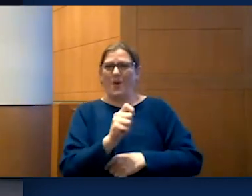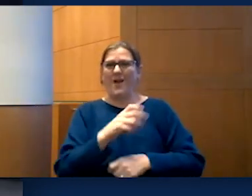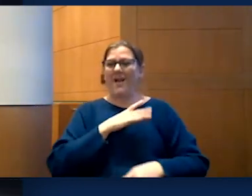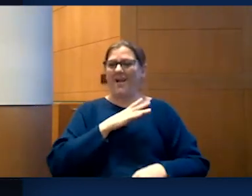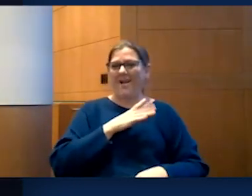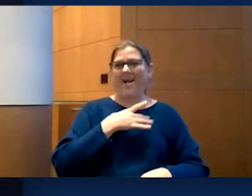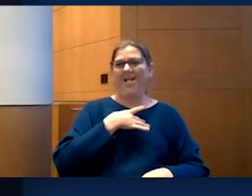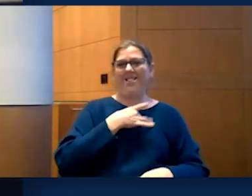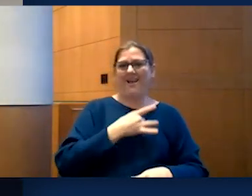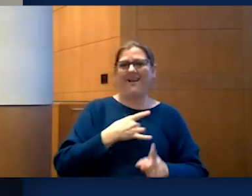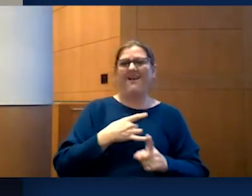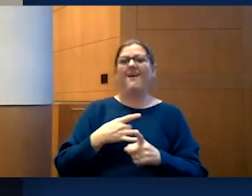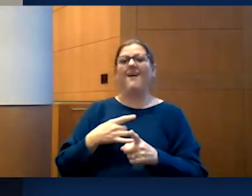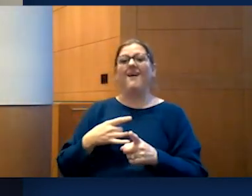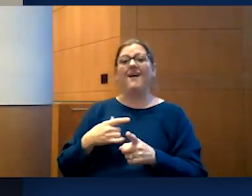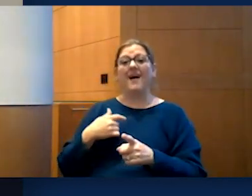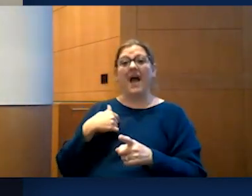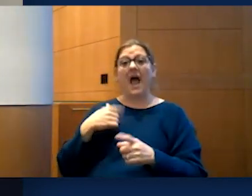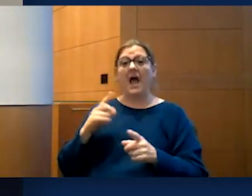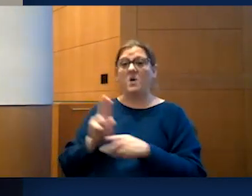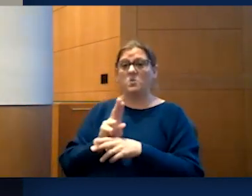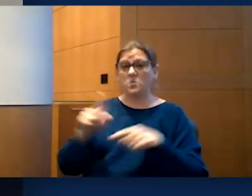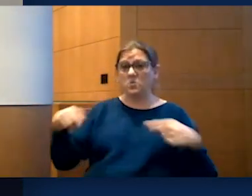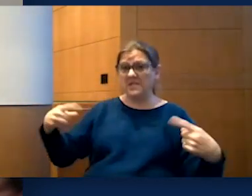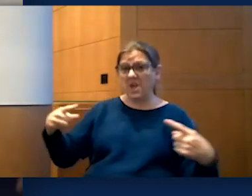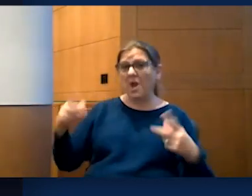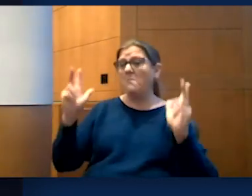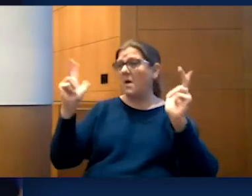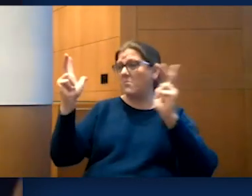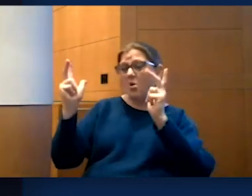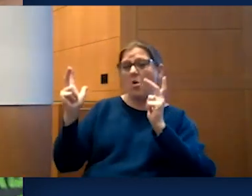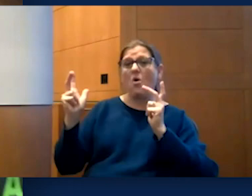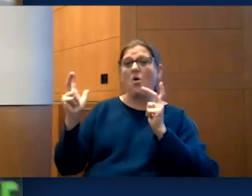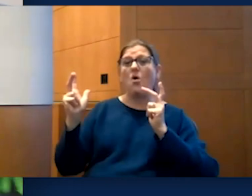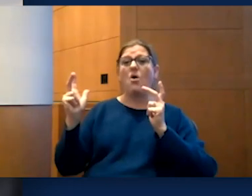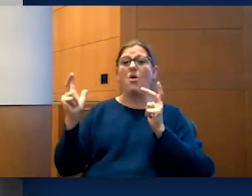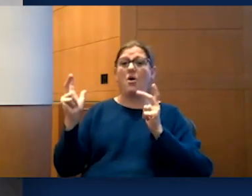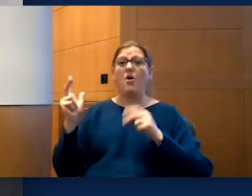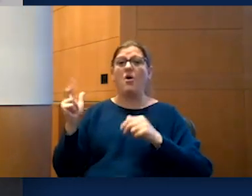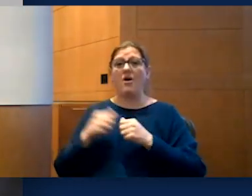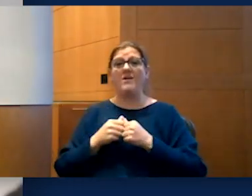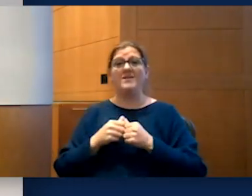I really love basketball.